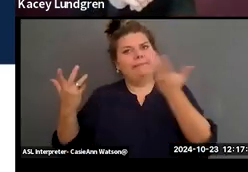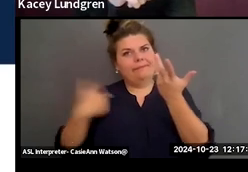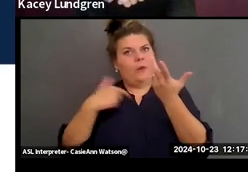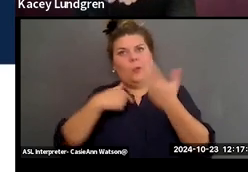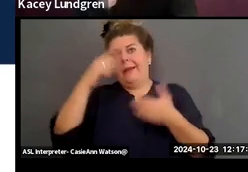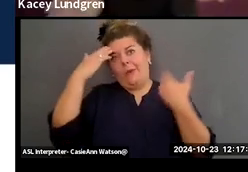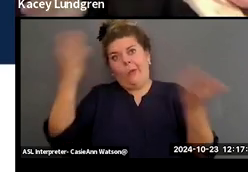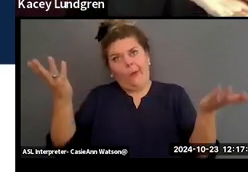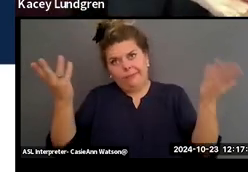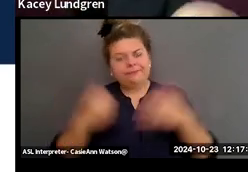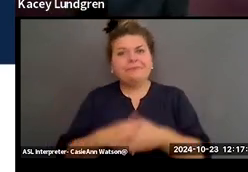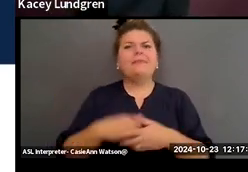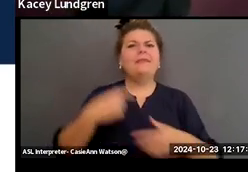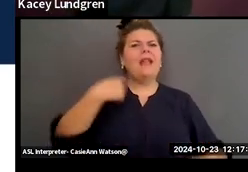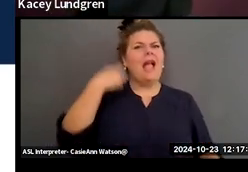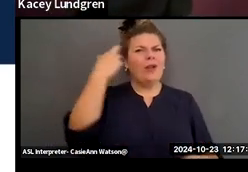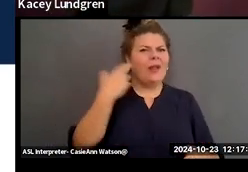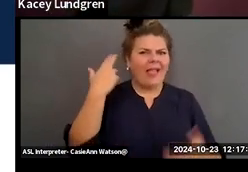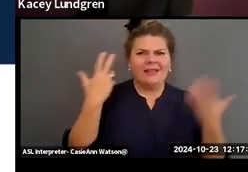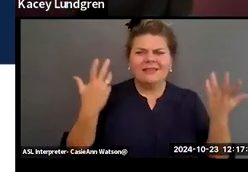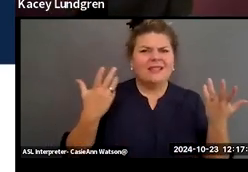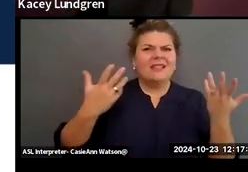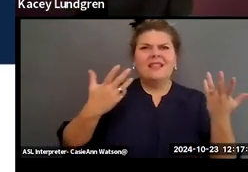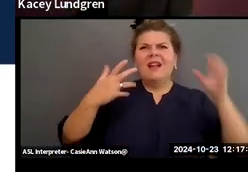Now, I realize that our puzzle is not yet complete.